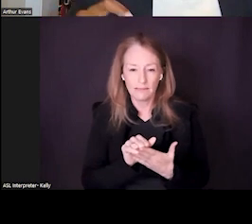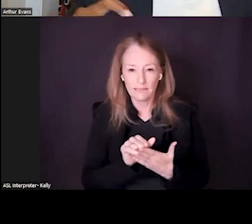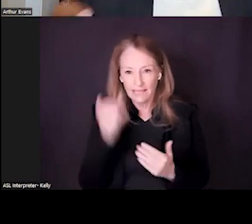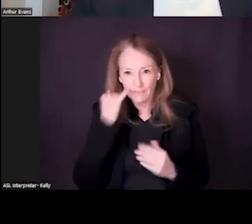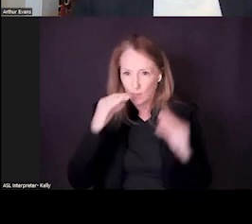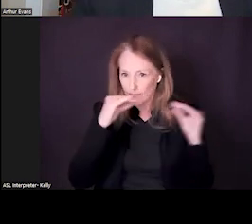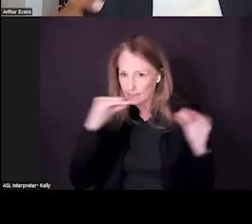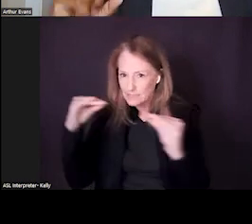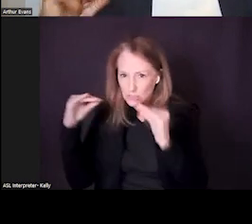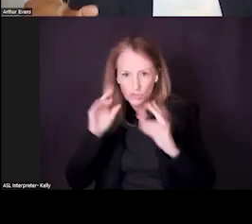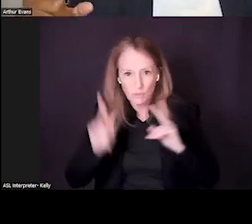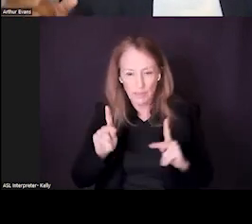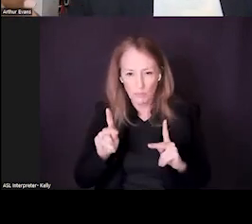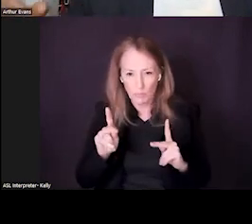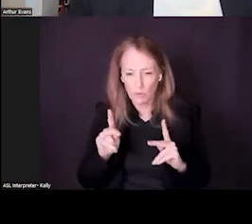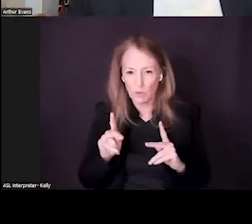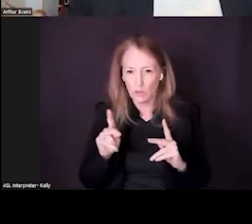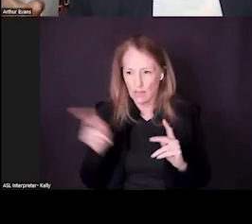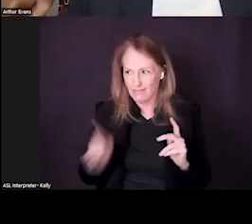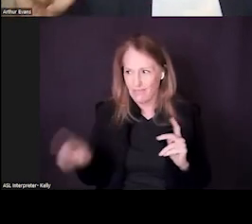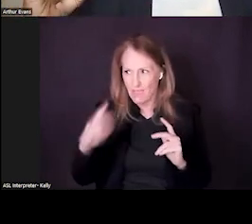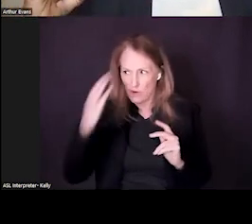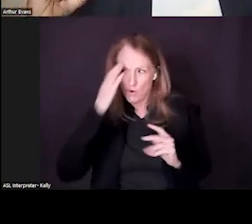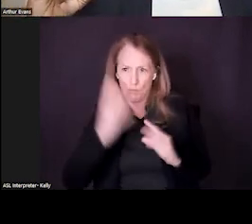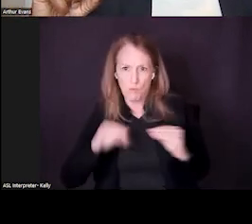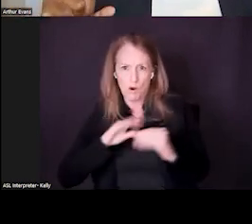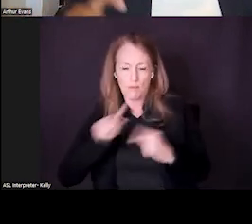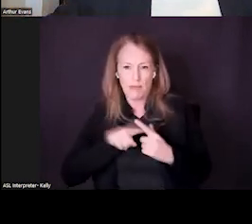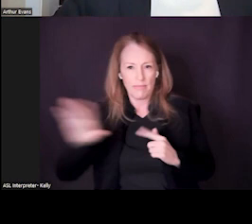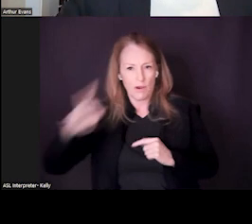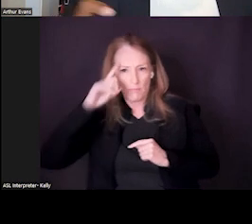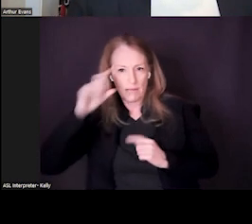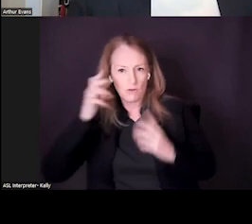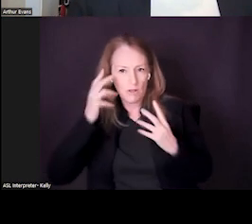MORE LITTER RATE ABOUT THEIR MENTAL HEALTH AND THEY CAN TAKE